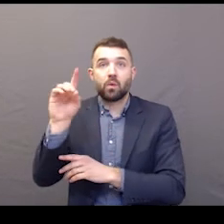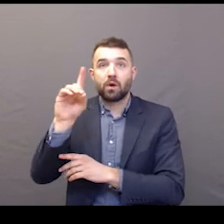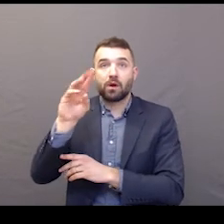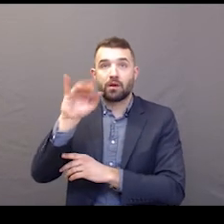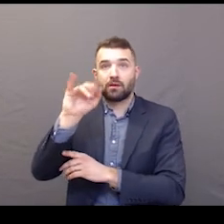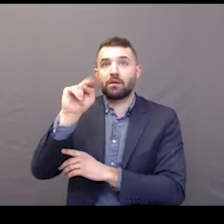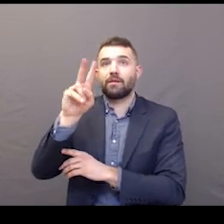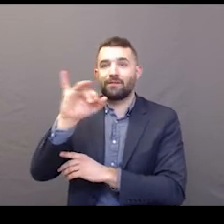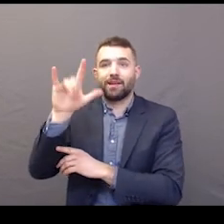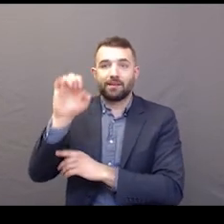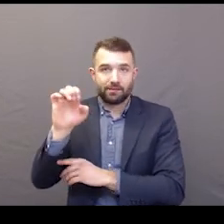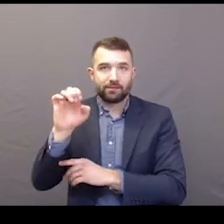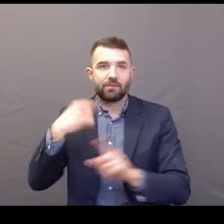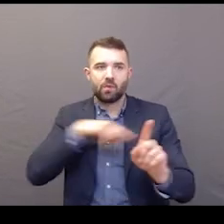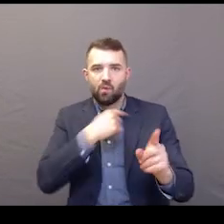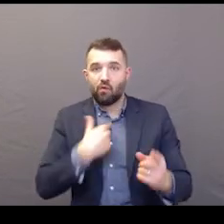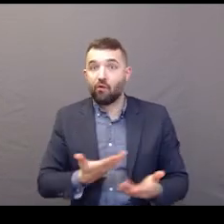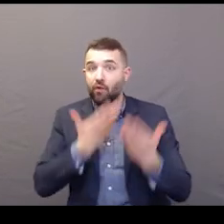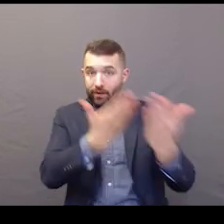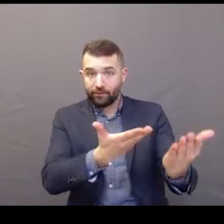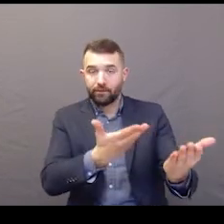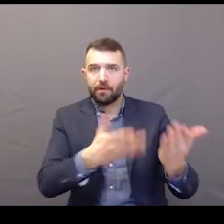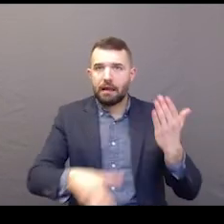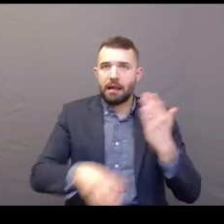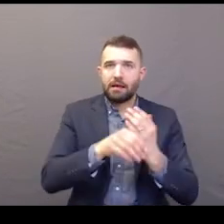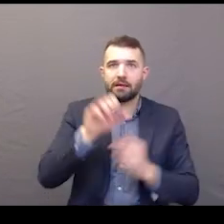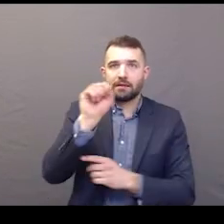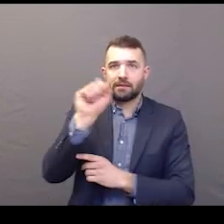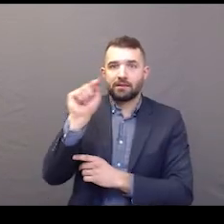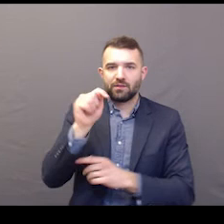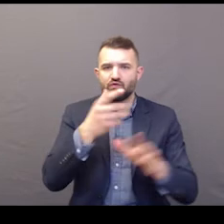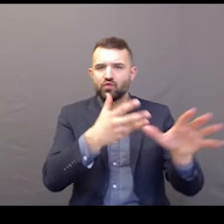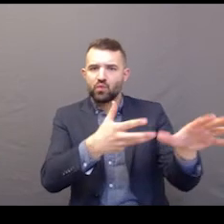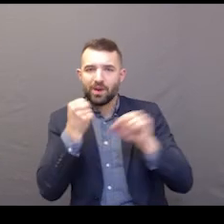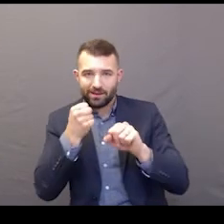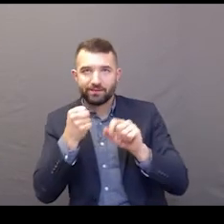we are proposing to serve Woodinville with a new ST Express route. This service would start